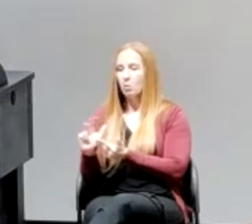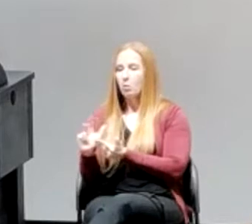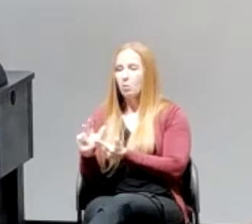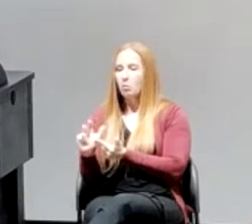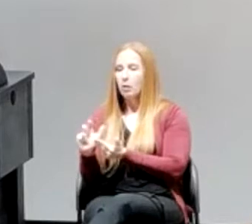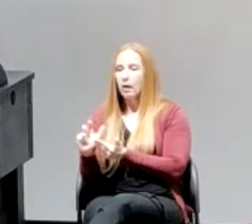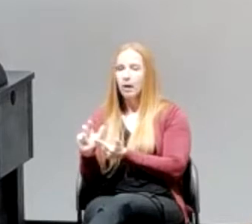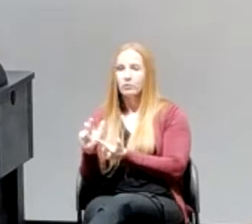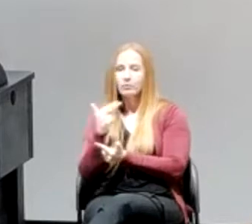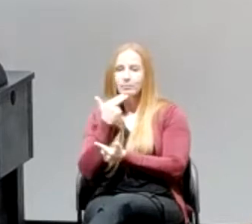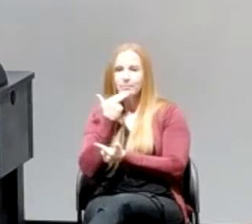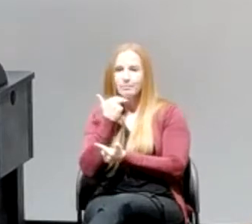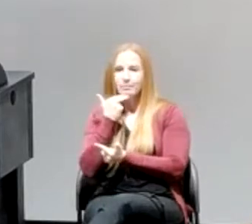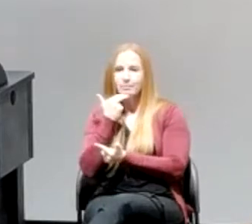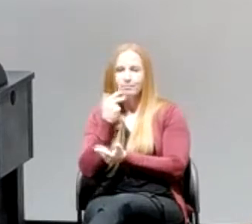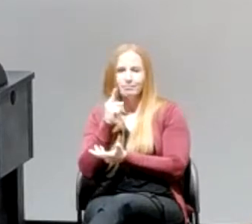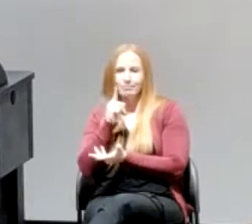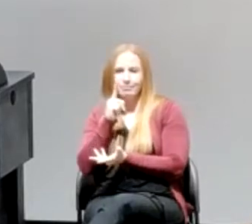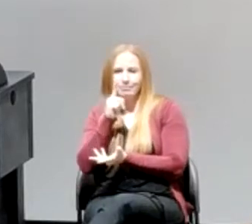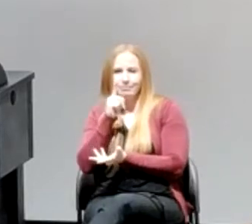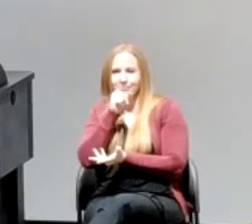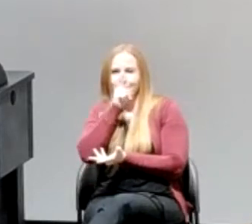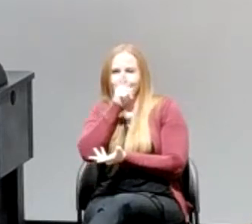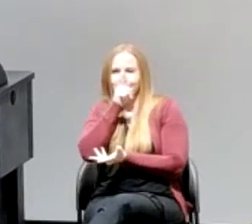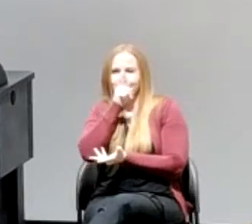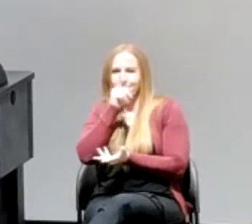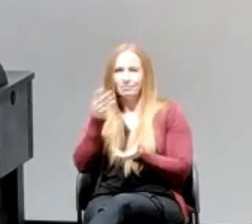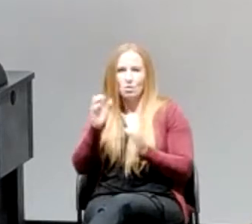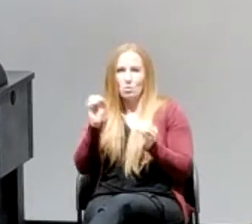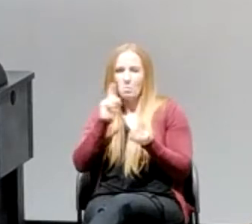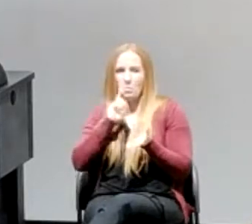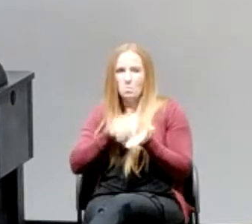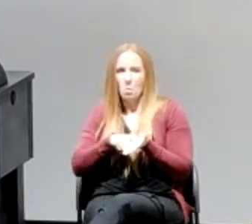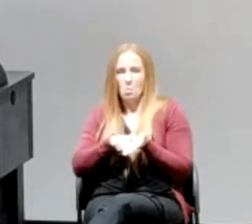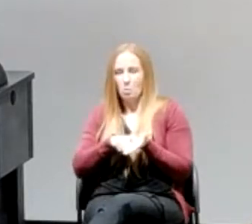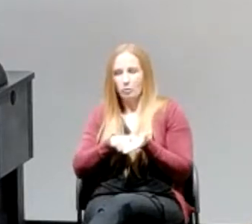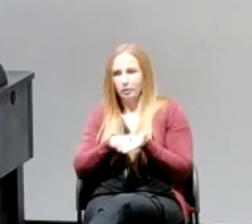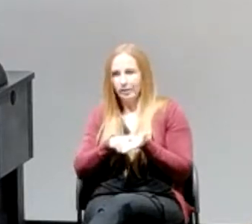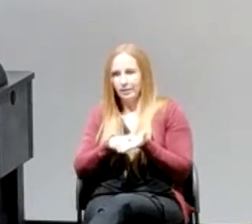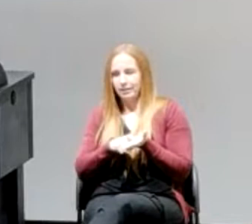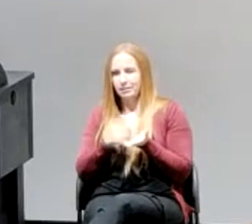for on driven by the service sector, the truth is to